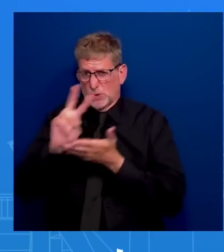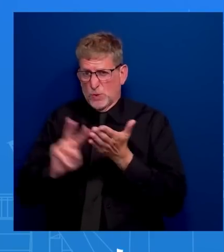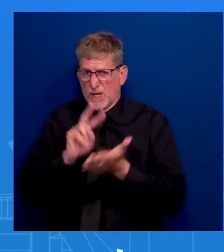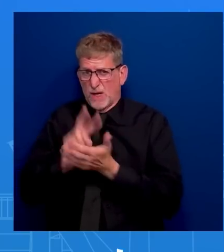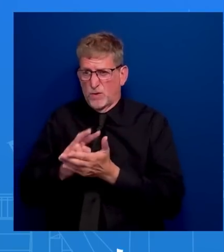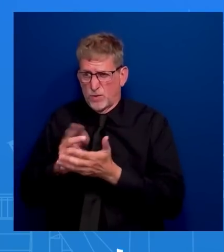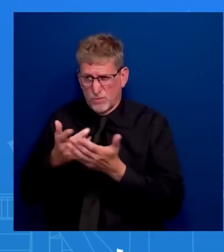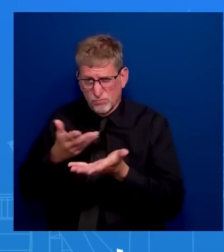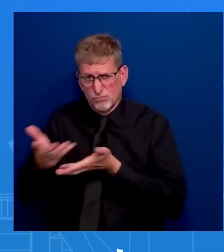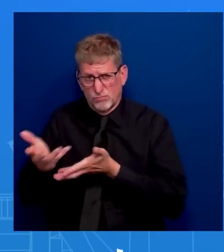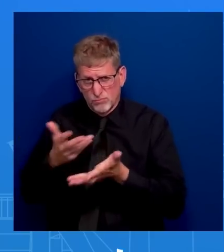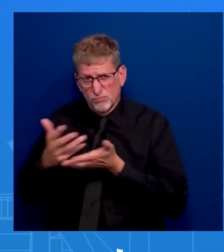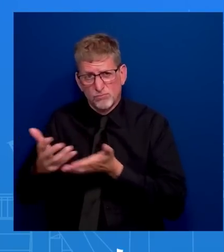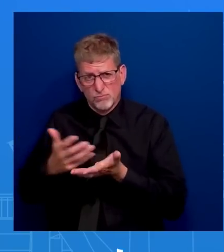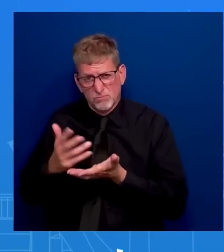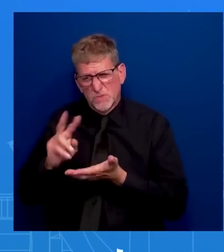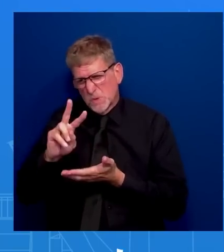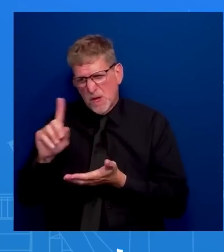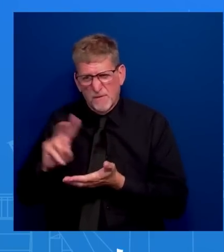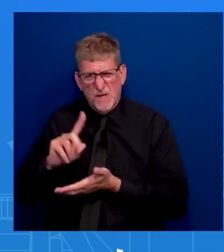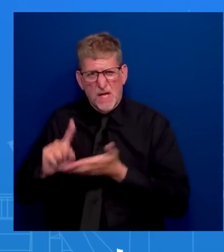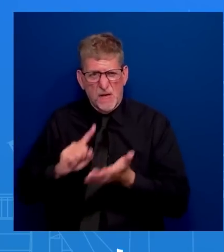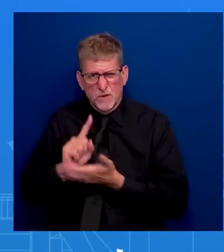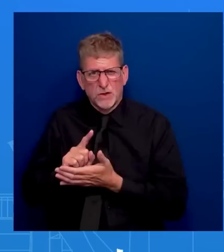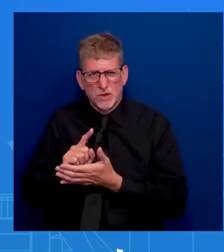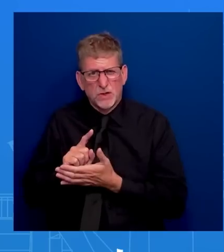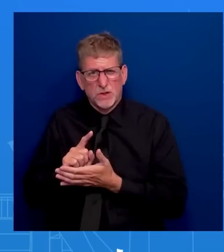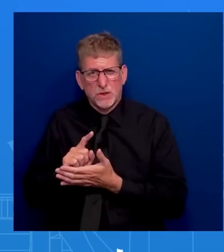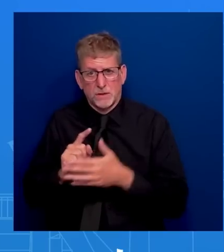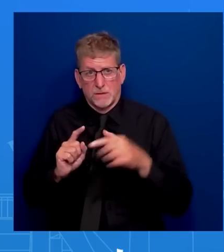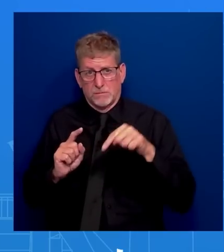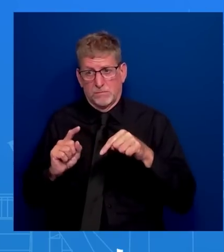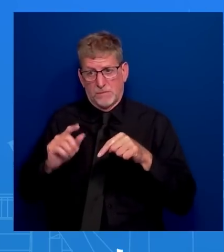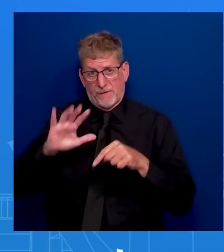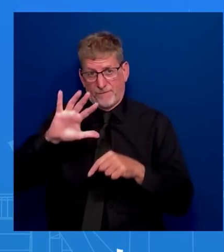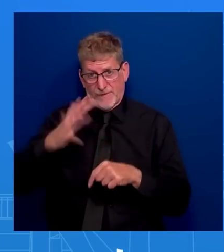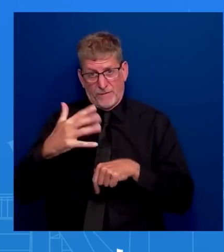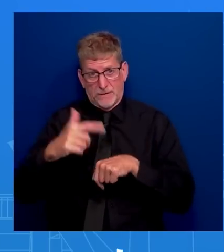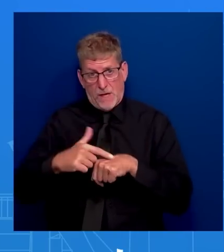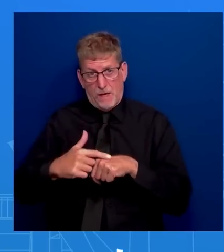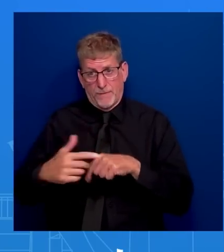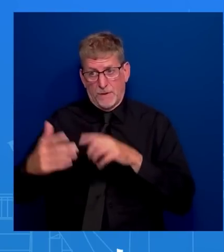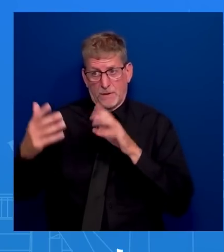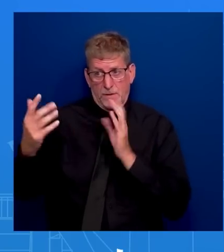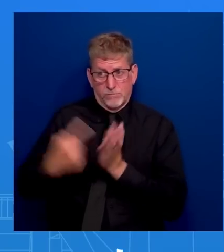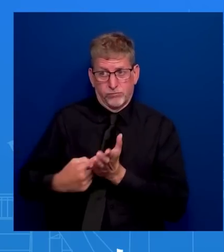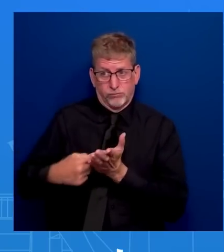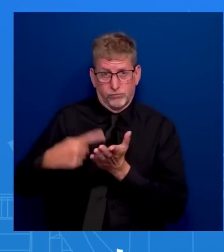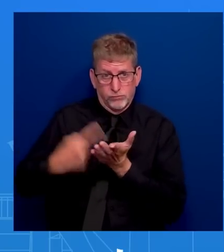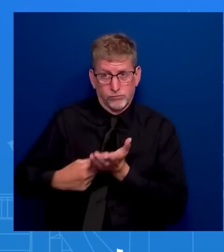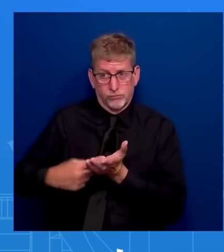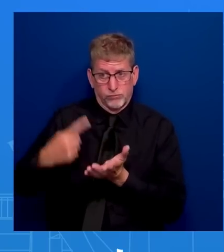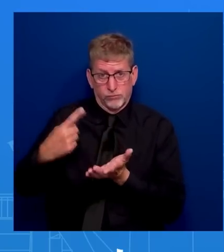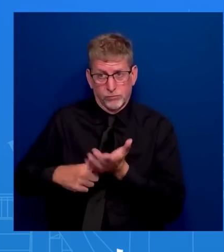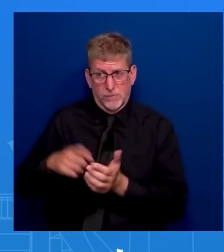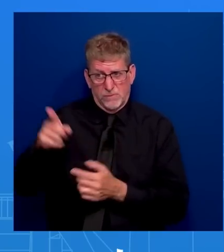And on staff levels, there's an open -- open dialogue that we're going to keep. The Press: Karine? The Press: Karine, we're getting -- we can tell that your staff is trying to give you the hook.